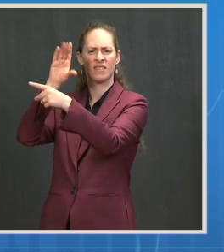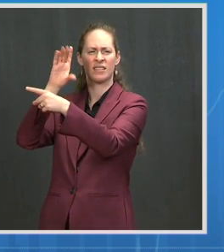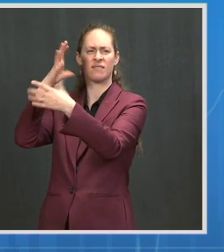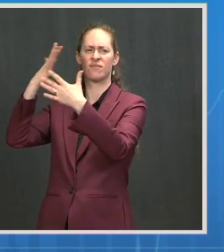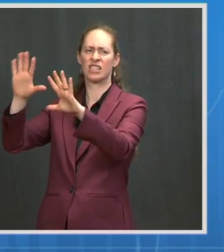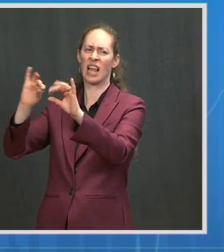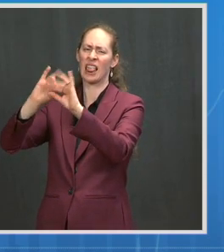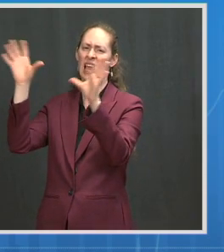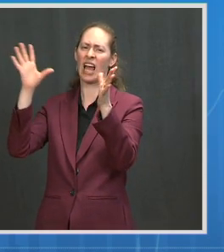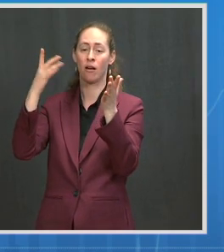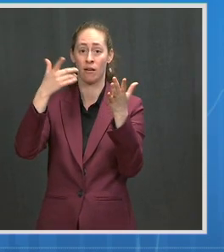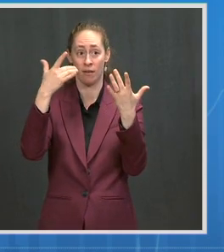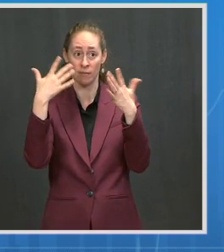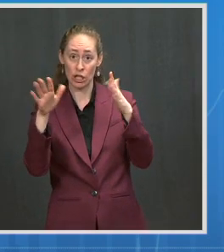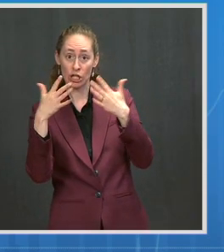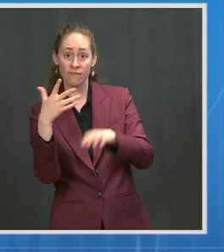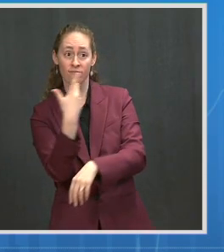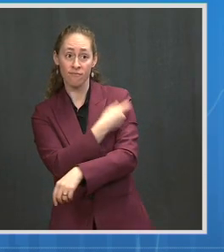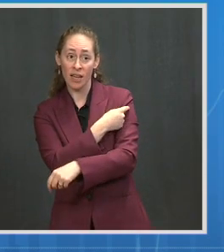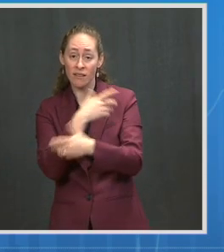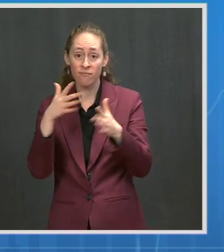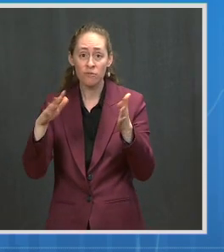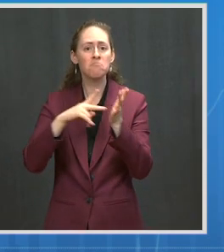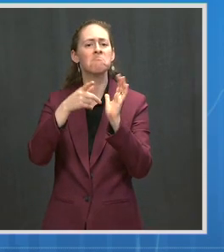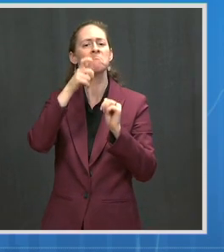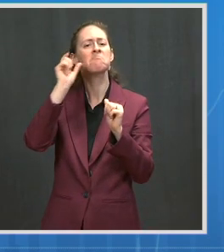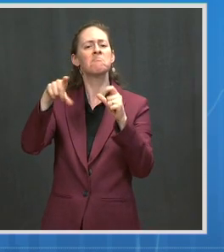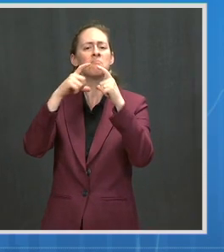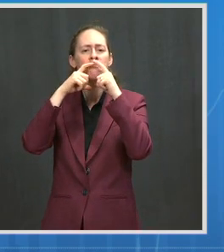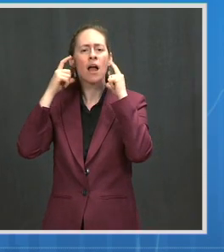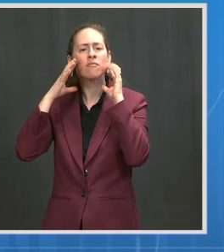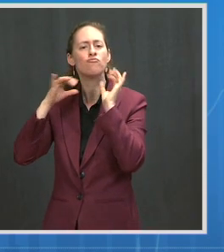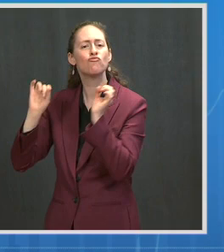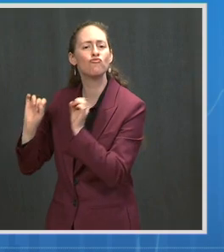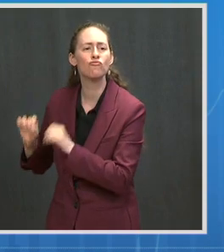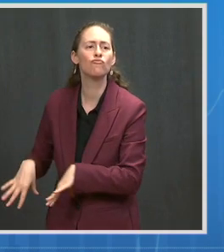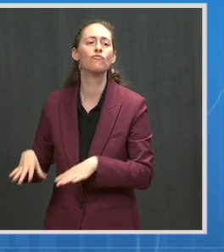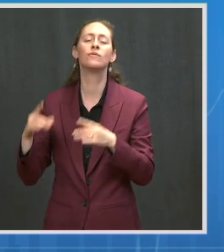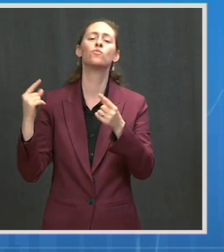I want to reveal something personal, with permission, that underscores their importance.